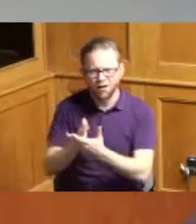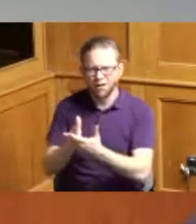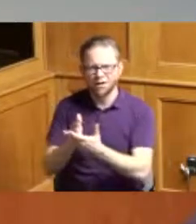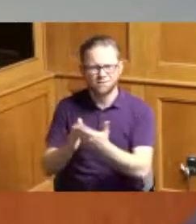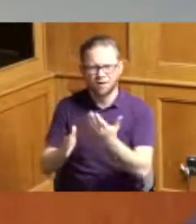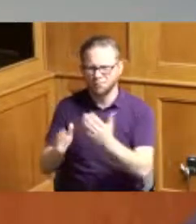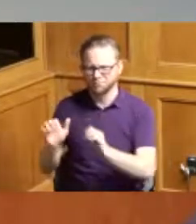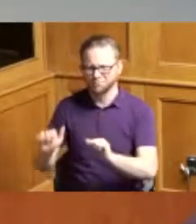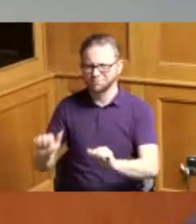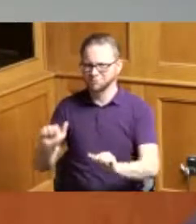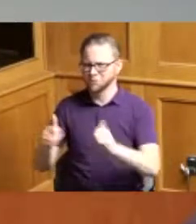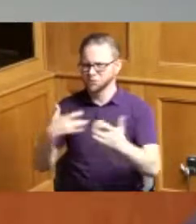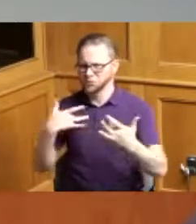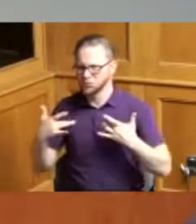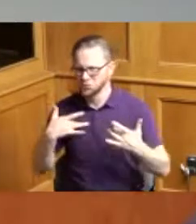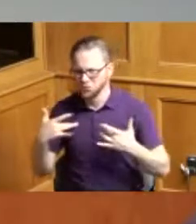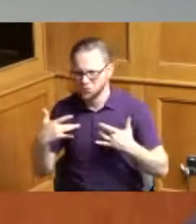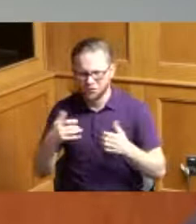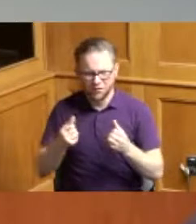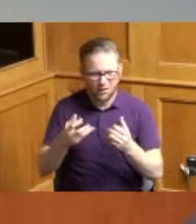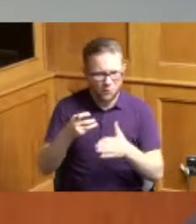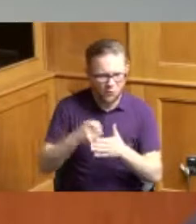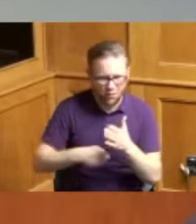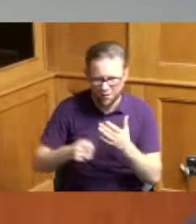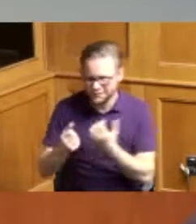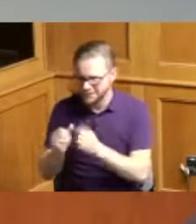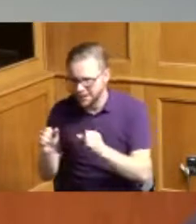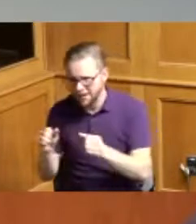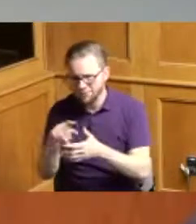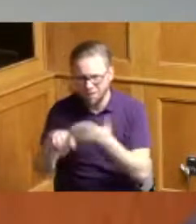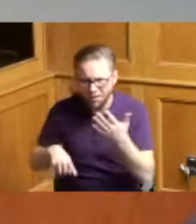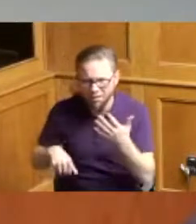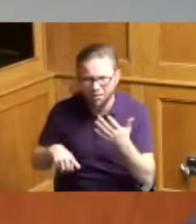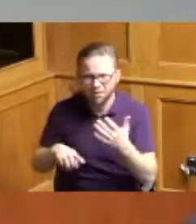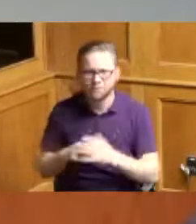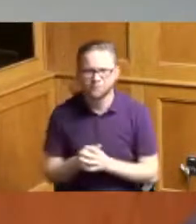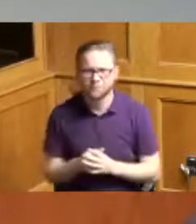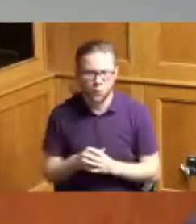about it really and the cost of what putting it together or really just disinterested perhaps